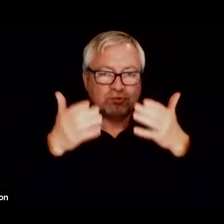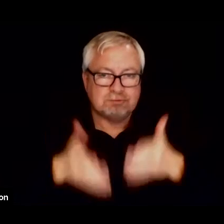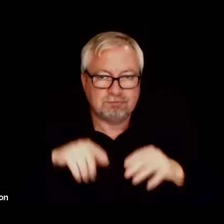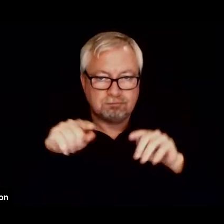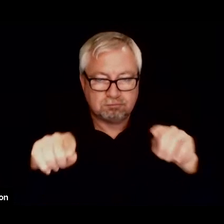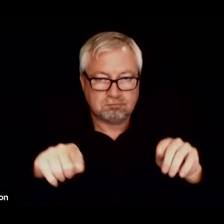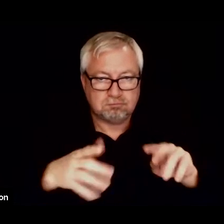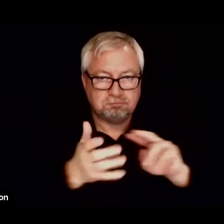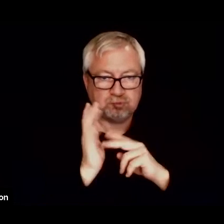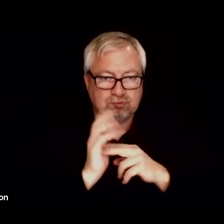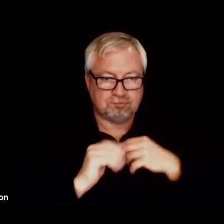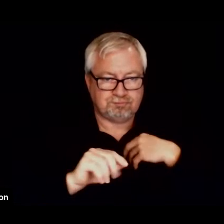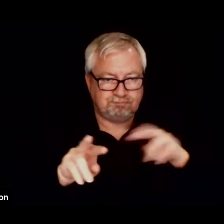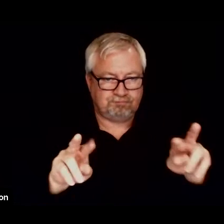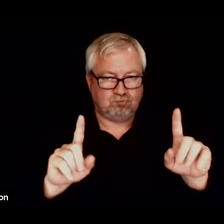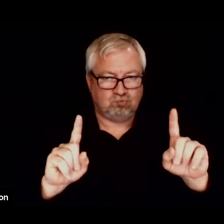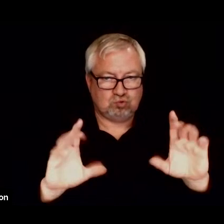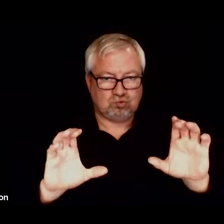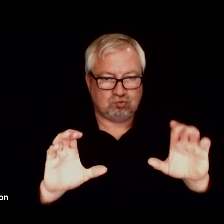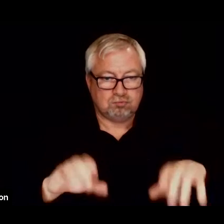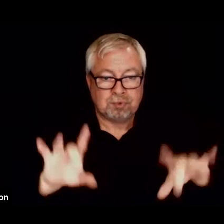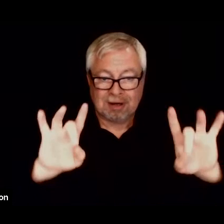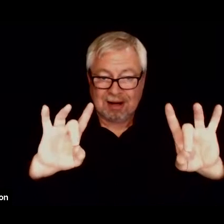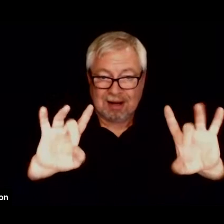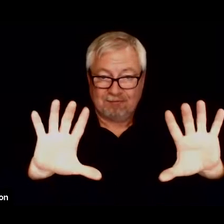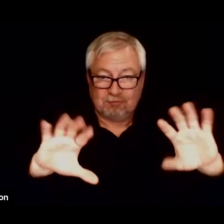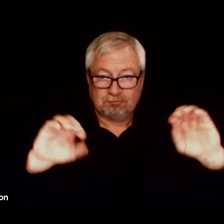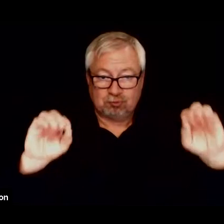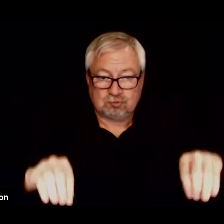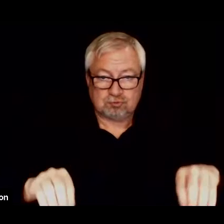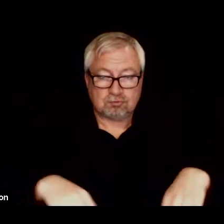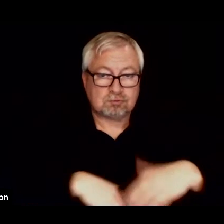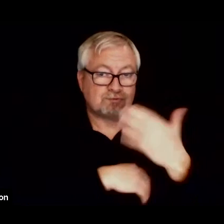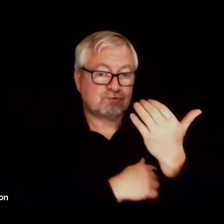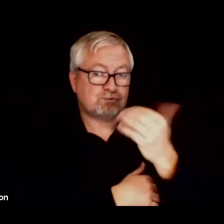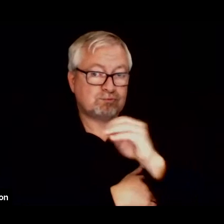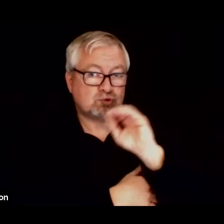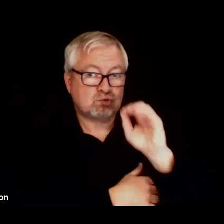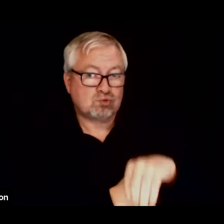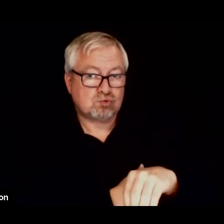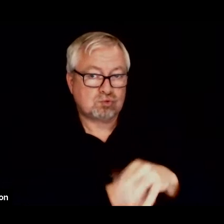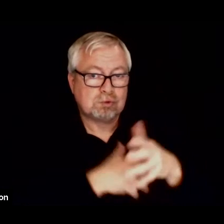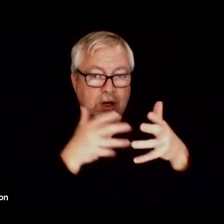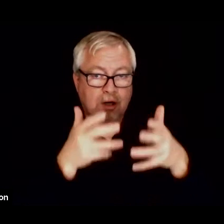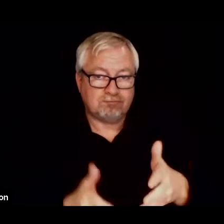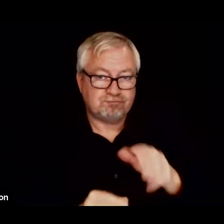would be based would be distributed based on social vulnerability index information and areas